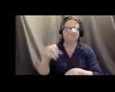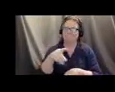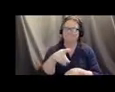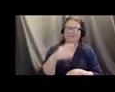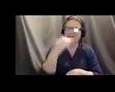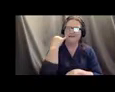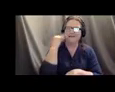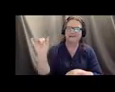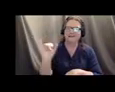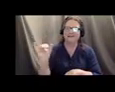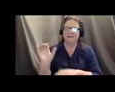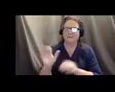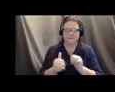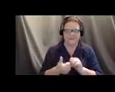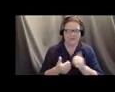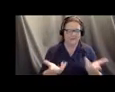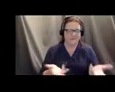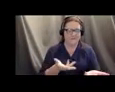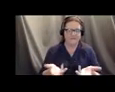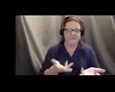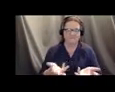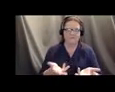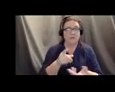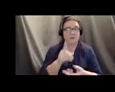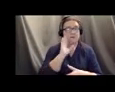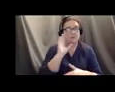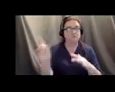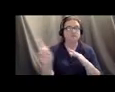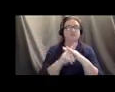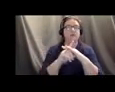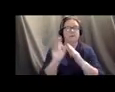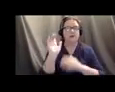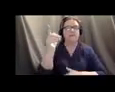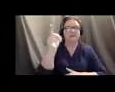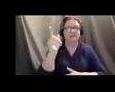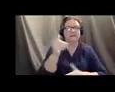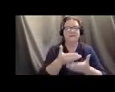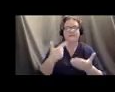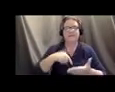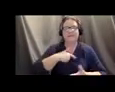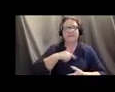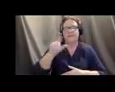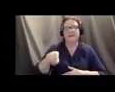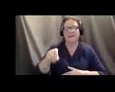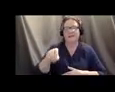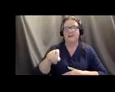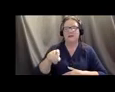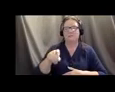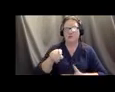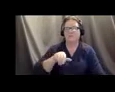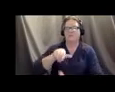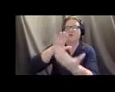So -- and this will come up later in things we will need to address.